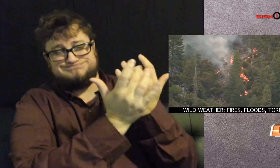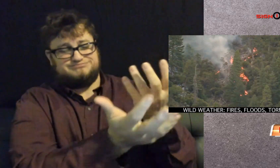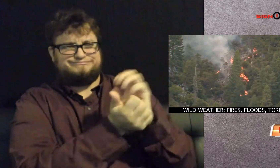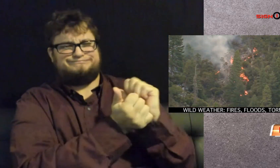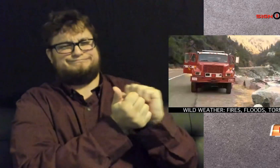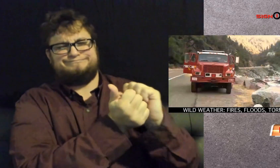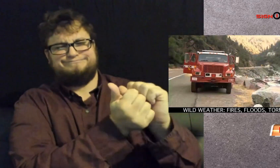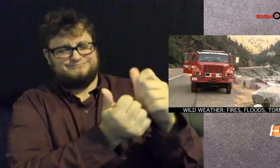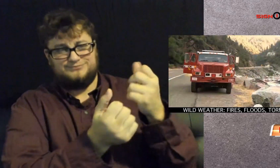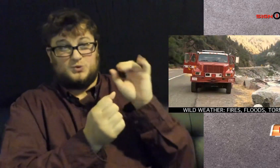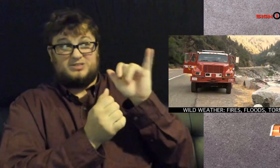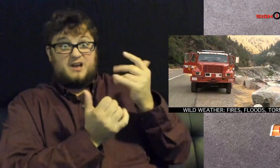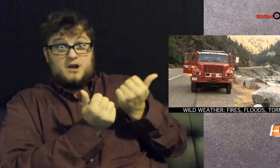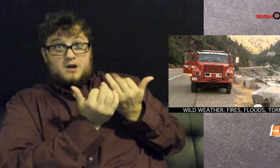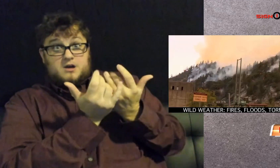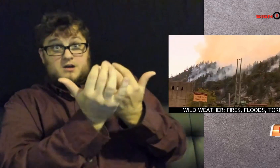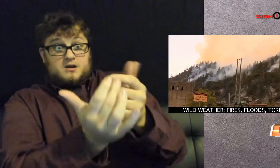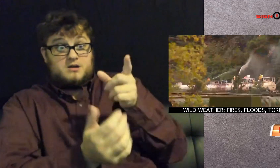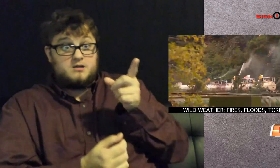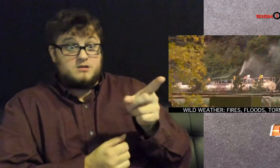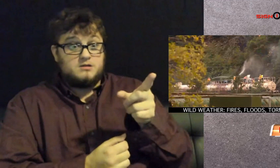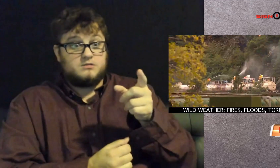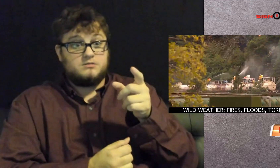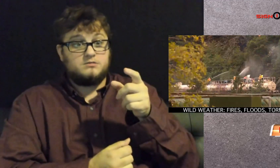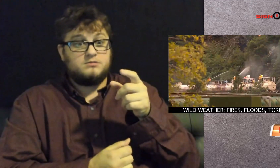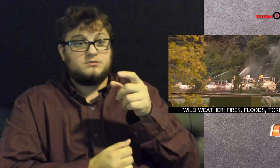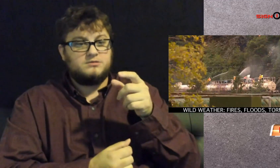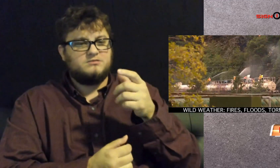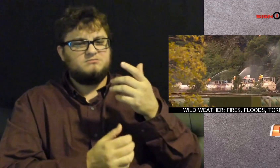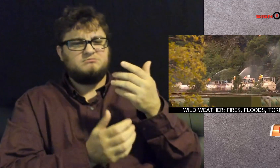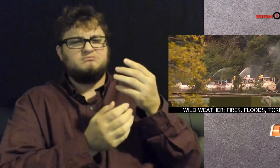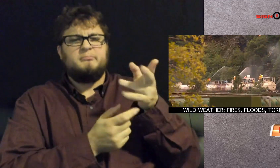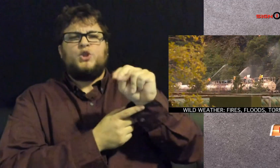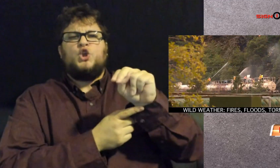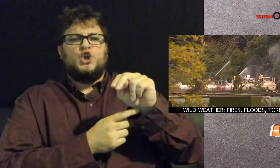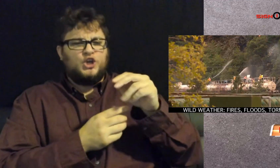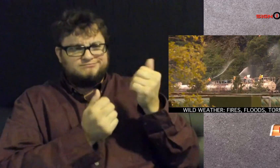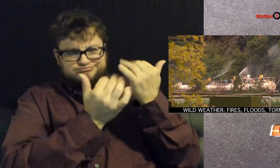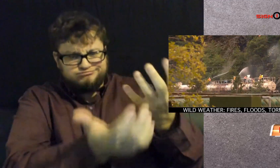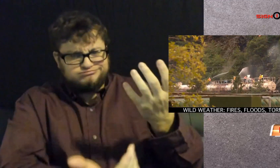out of control wildfires on the US West Coast are wrecking havoc